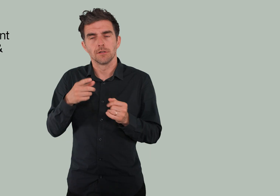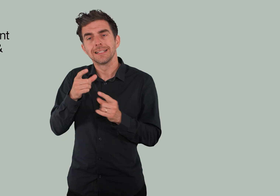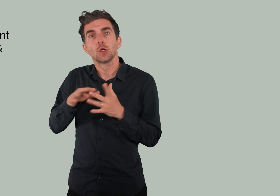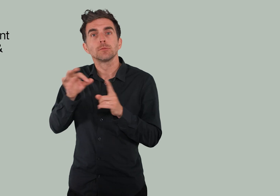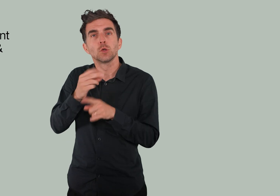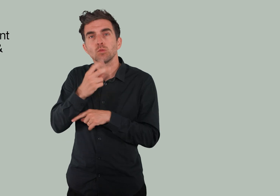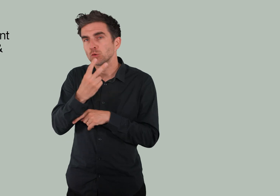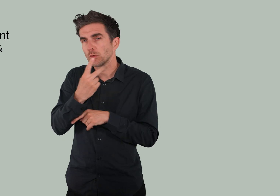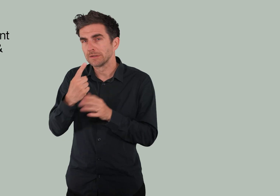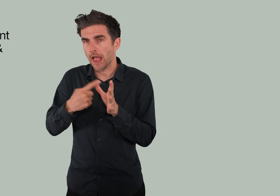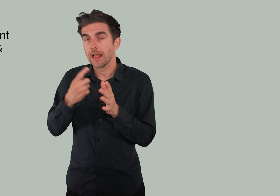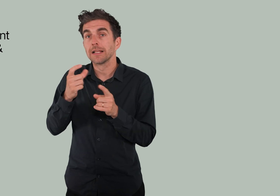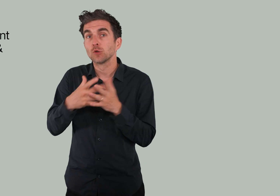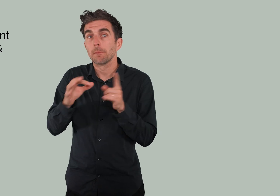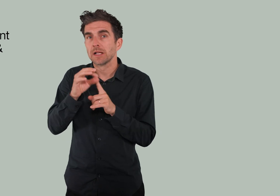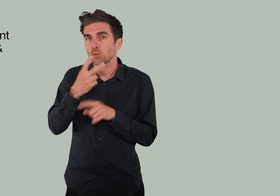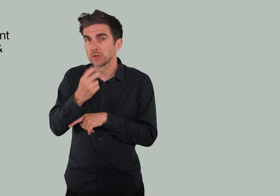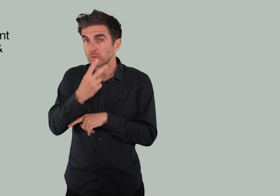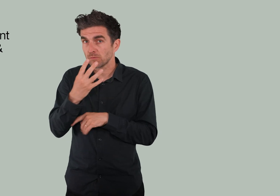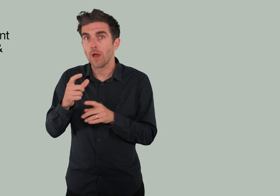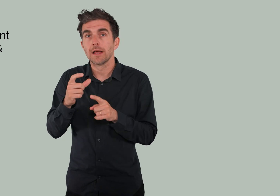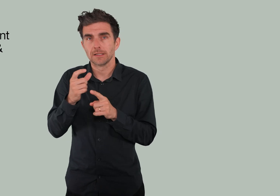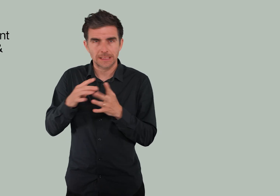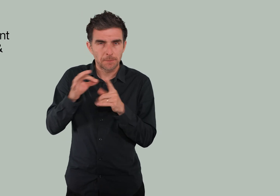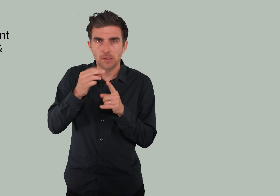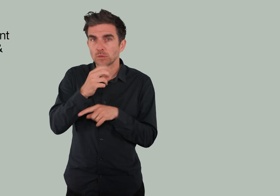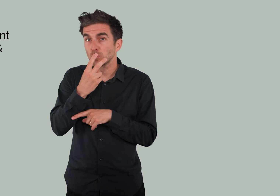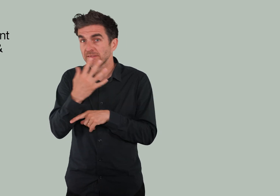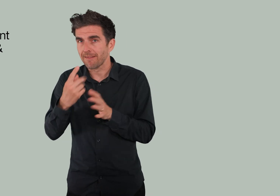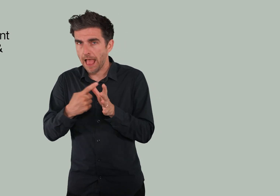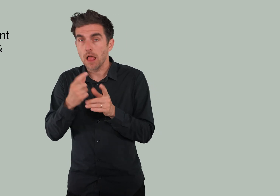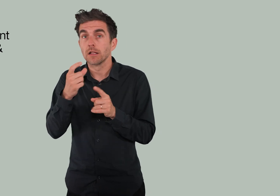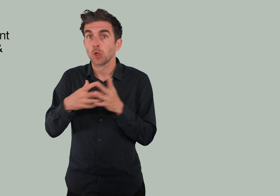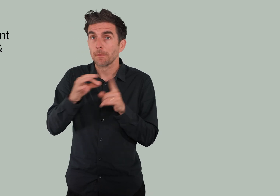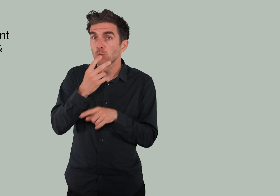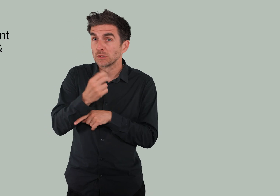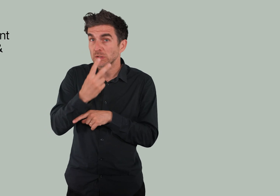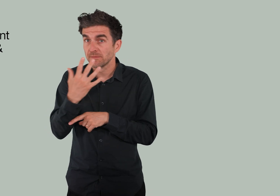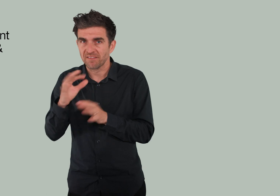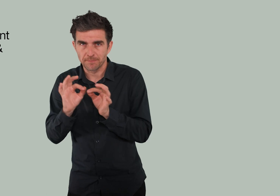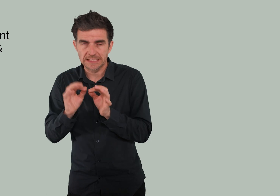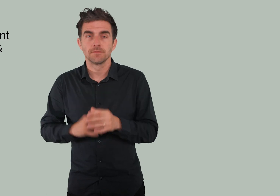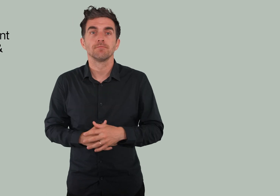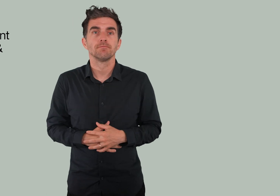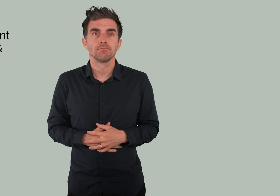DWP, 2021a; DWP, 2024a; DWP, 2025a; DWP, 2025b).